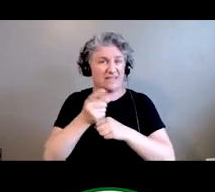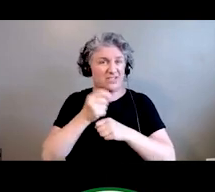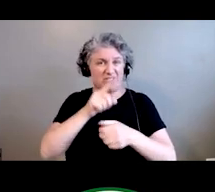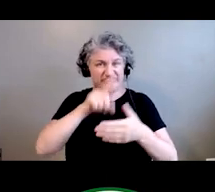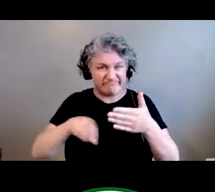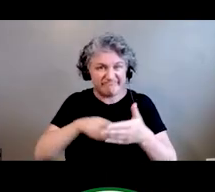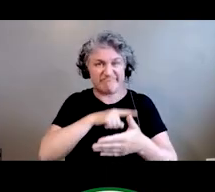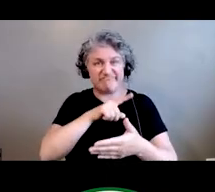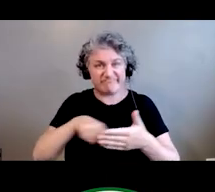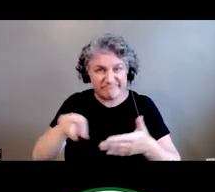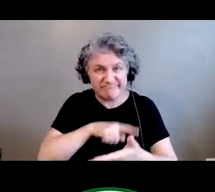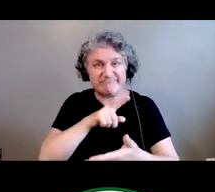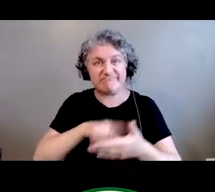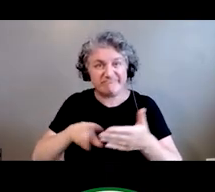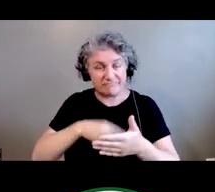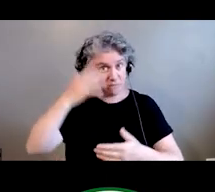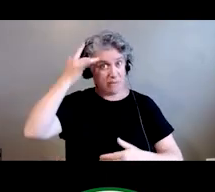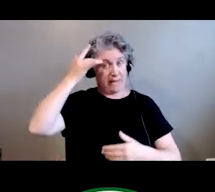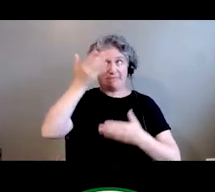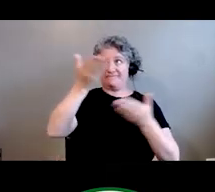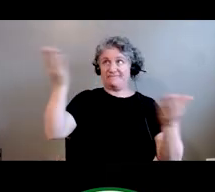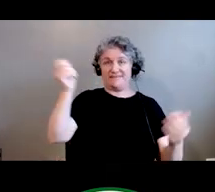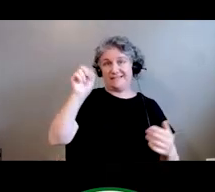to be able to access and enjoy these spaces.